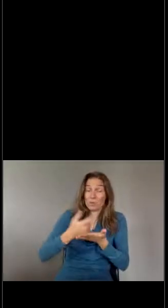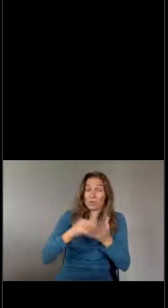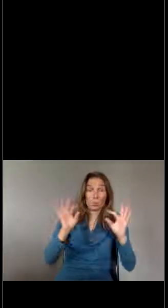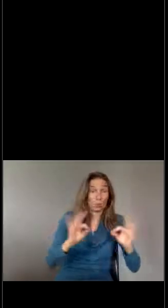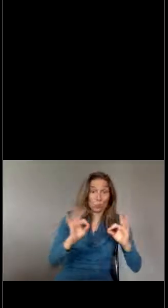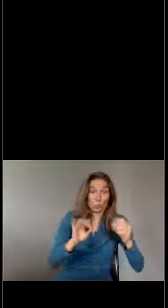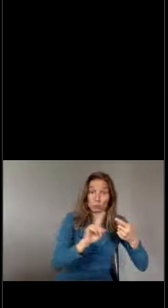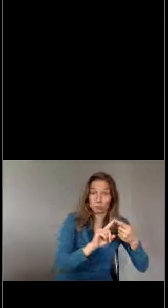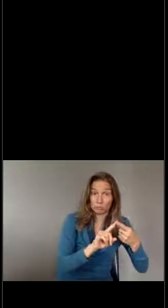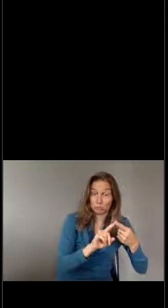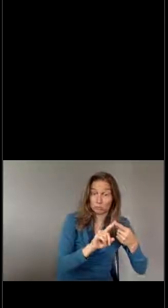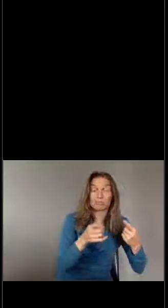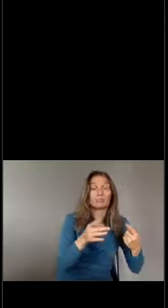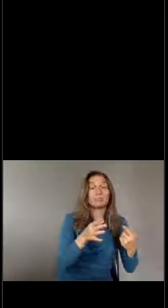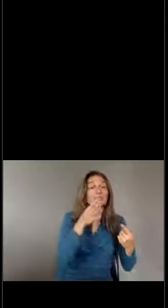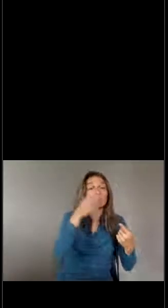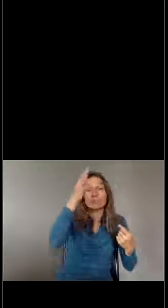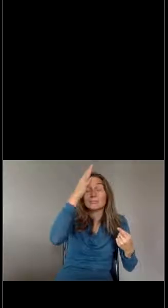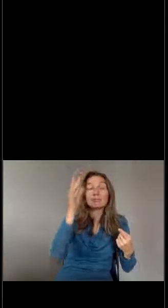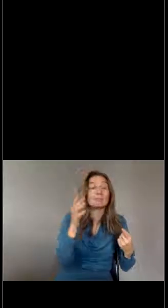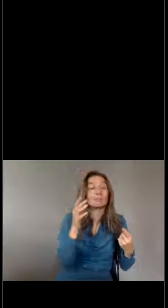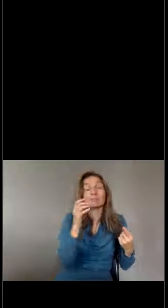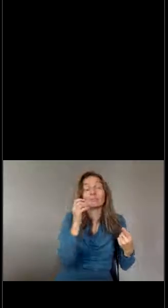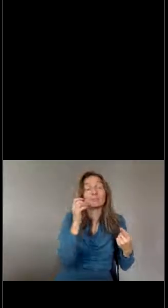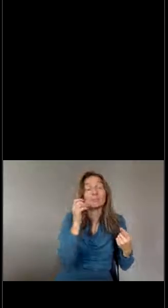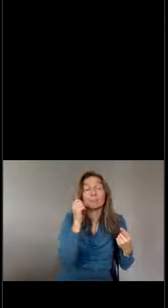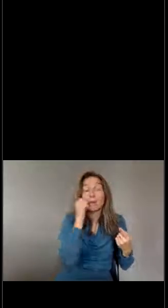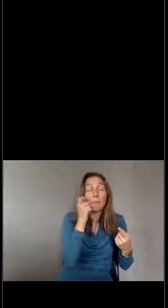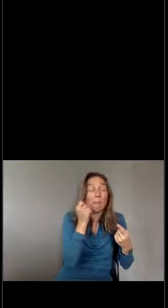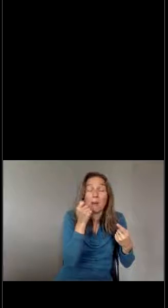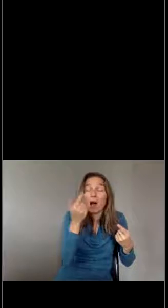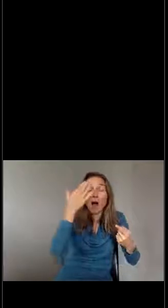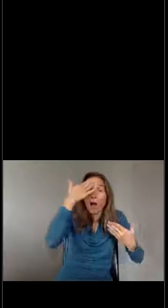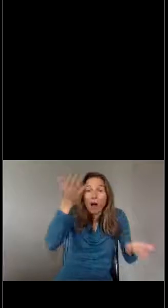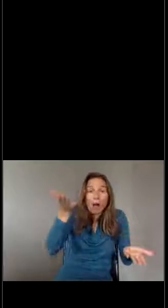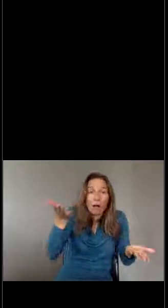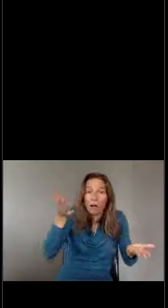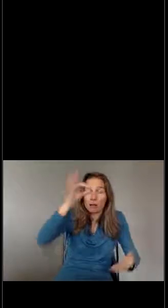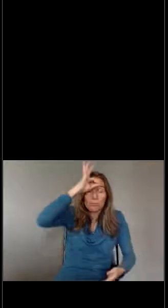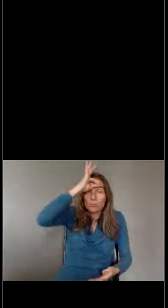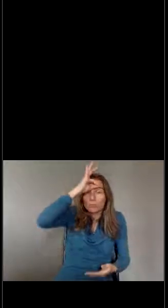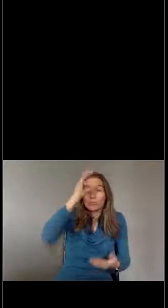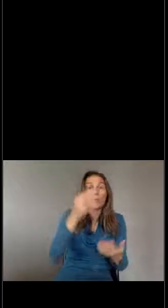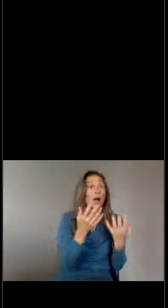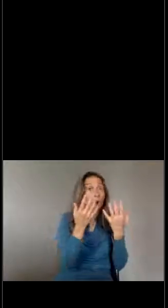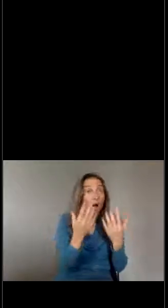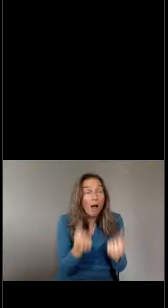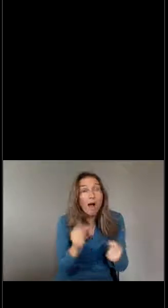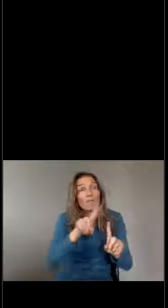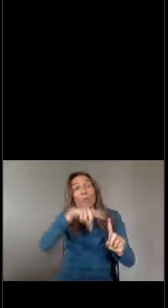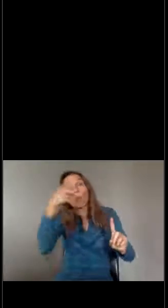the parents weren't aware of inclusive education options or alternative education options.